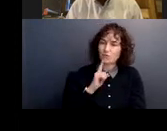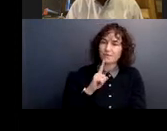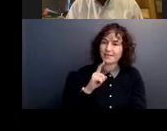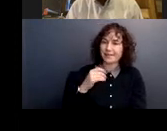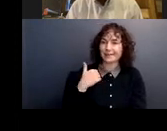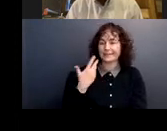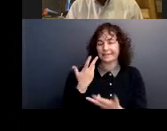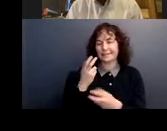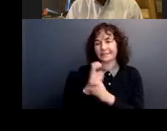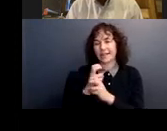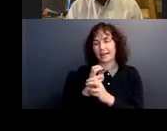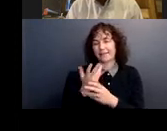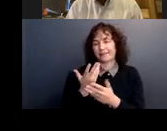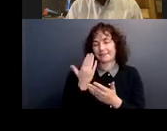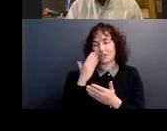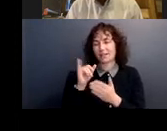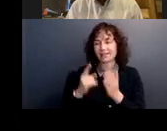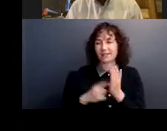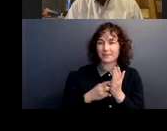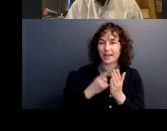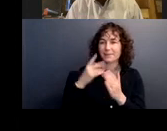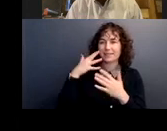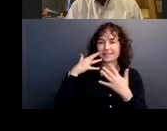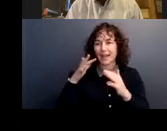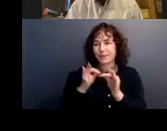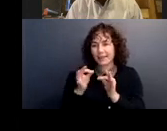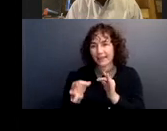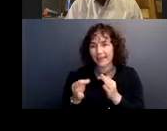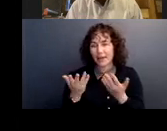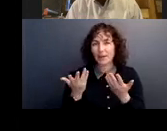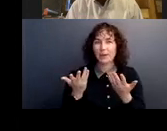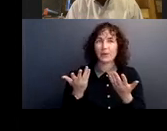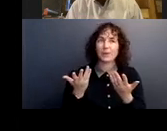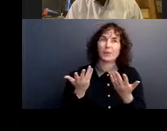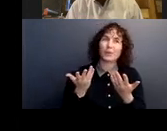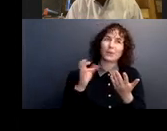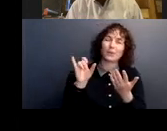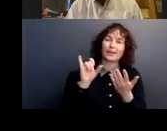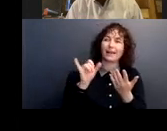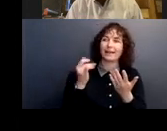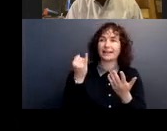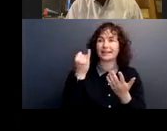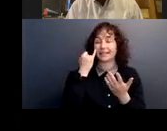Like with the, sometimes there's a delay of sound or if your mic cuts out